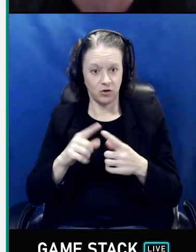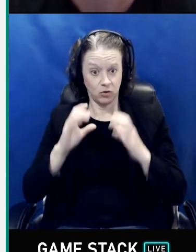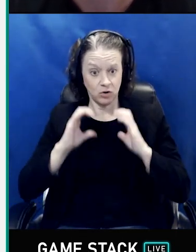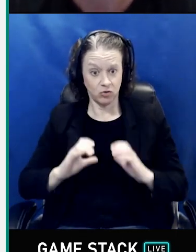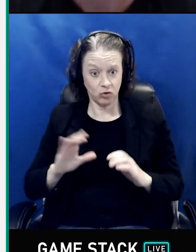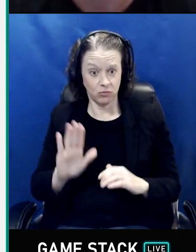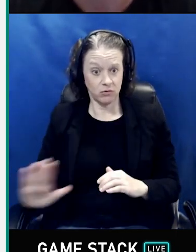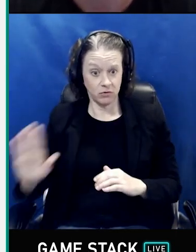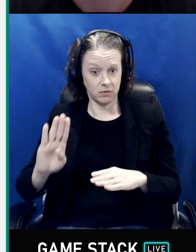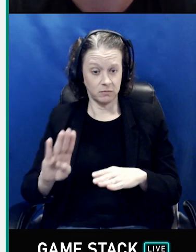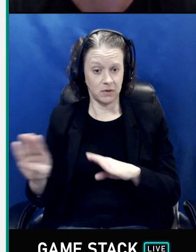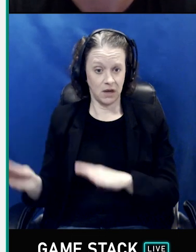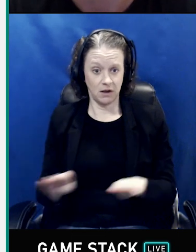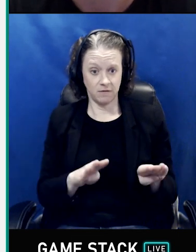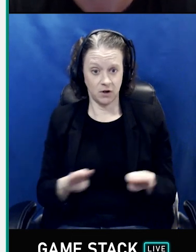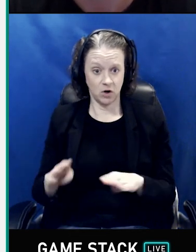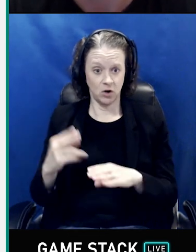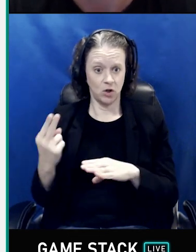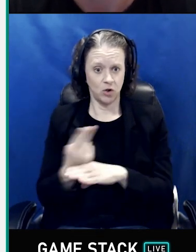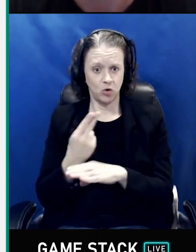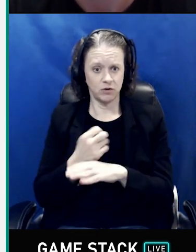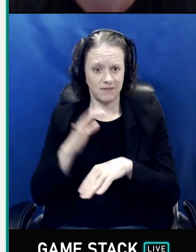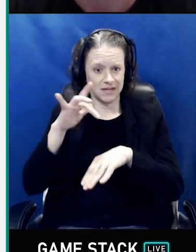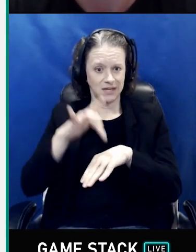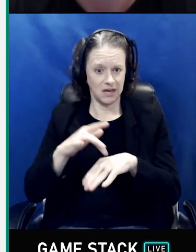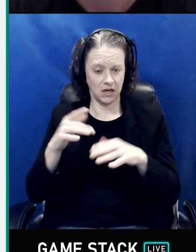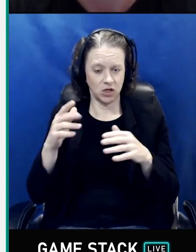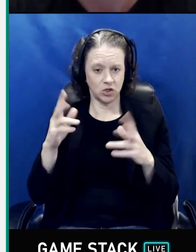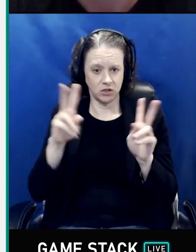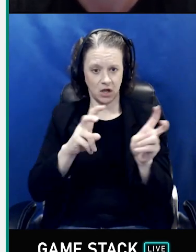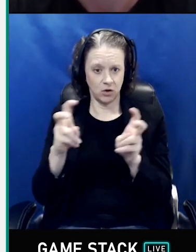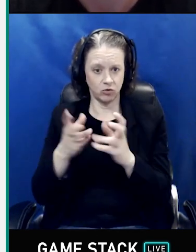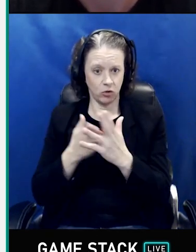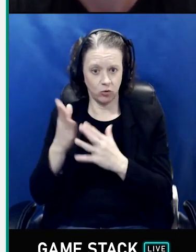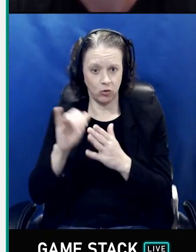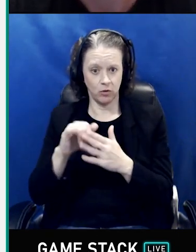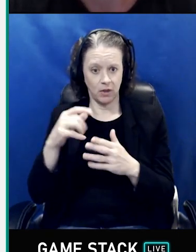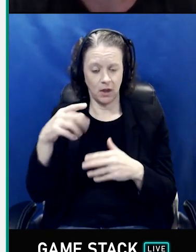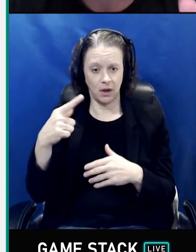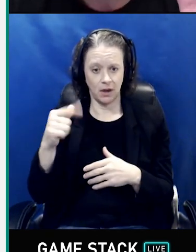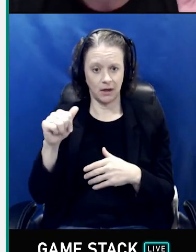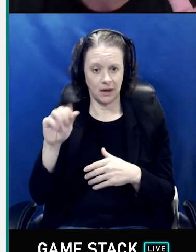usage of touch titles through the game put passed Android application.